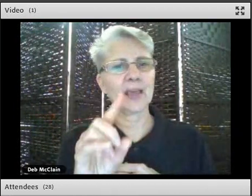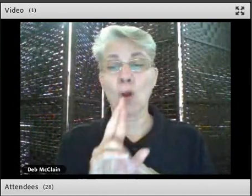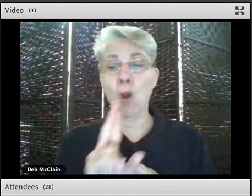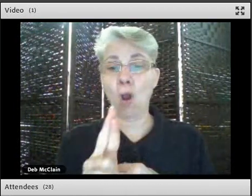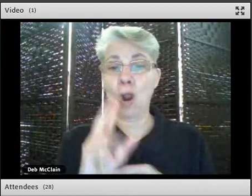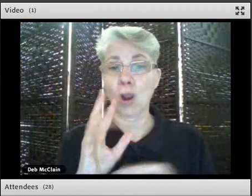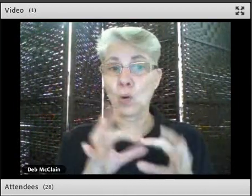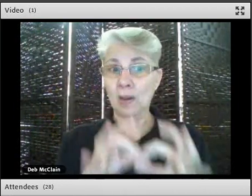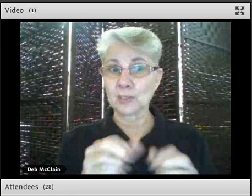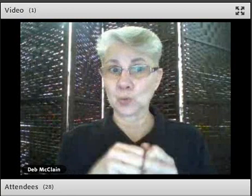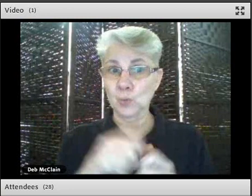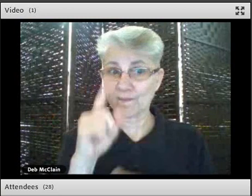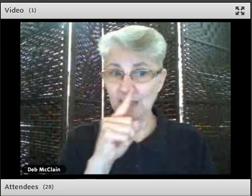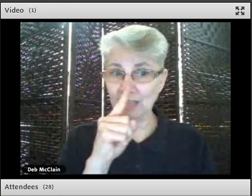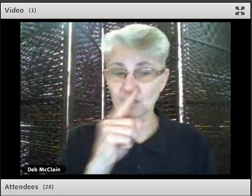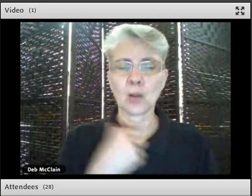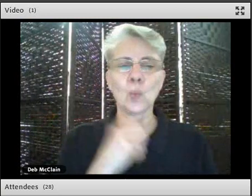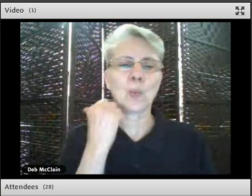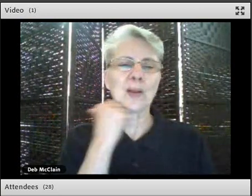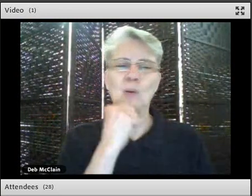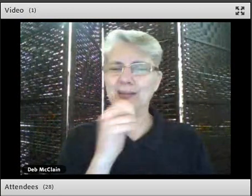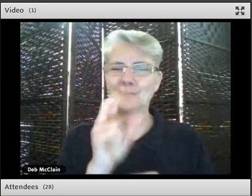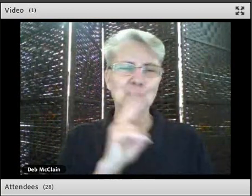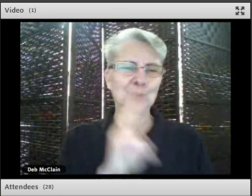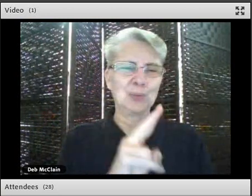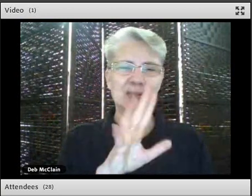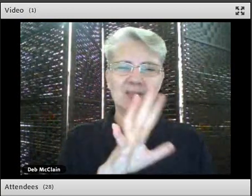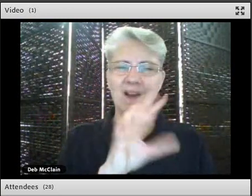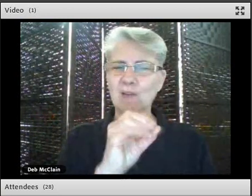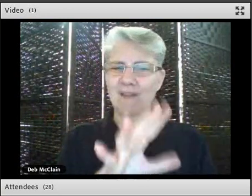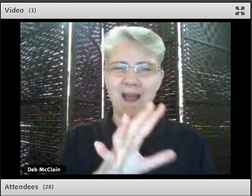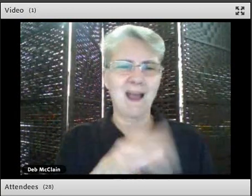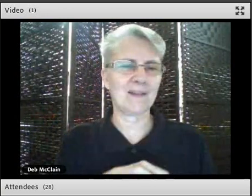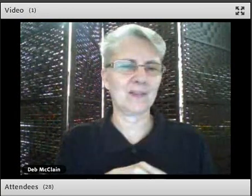is only appropriate within that fictional world